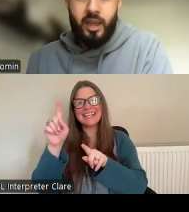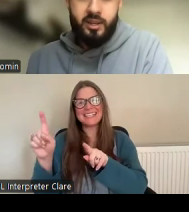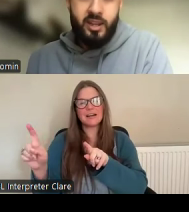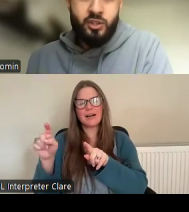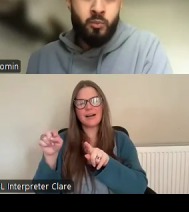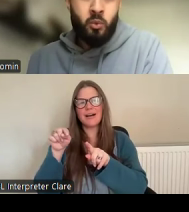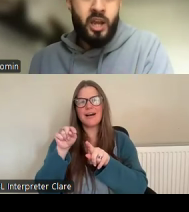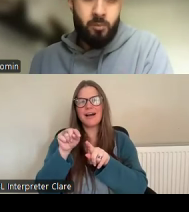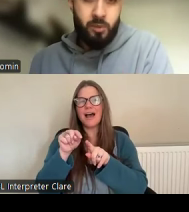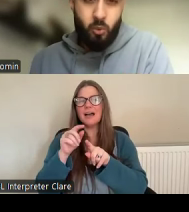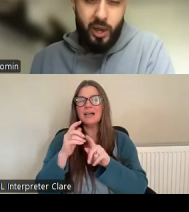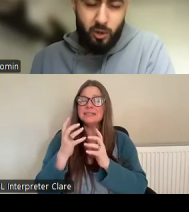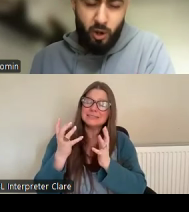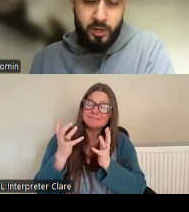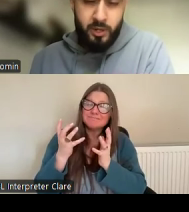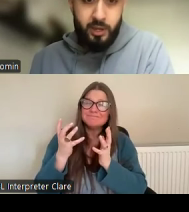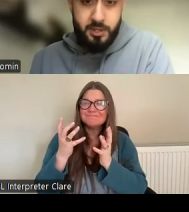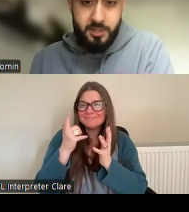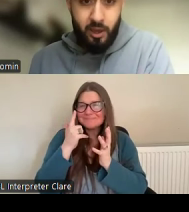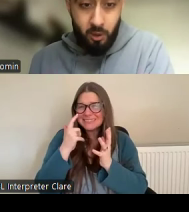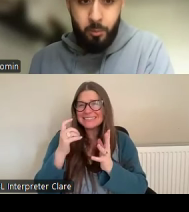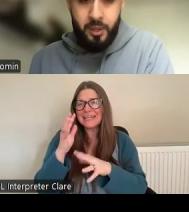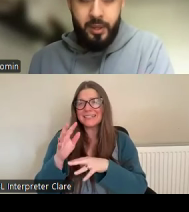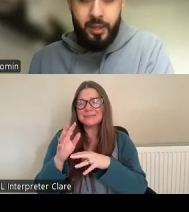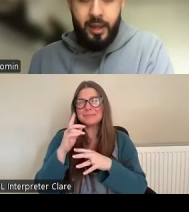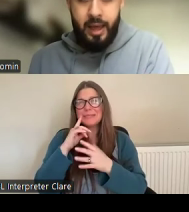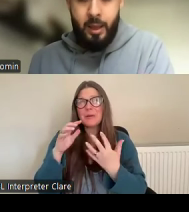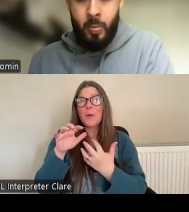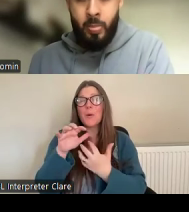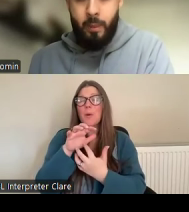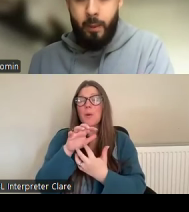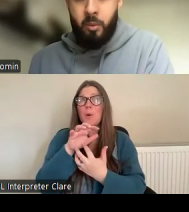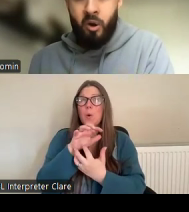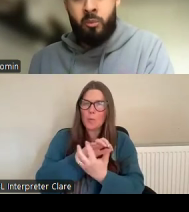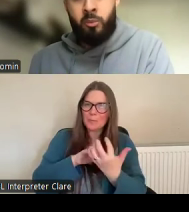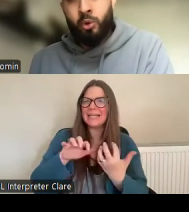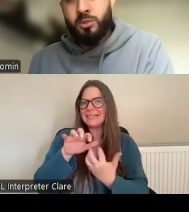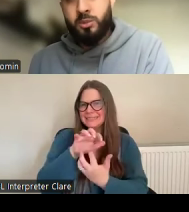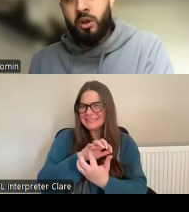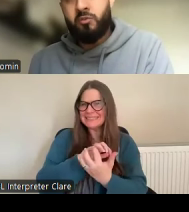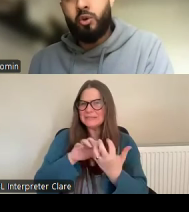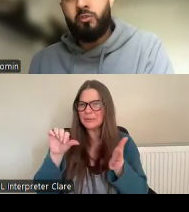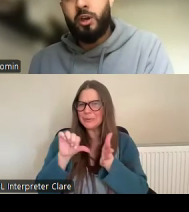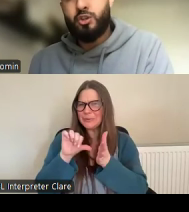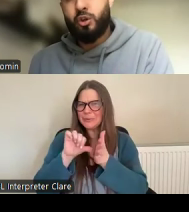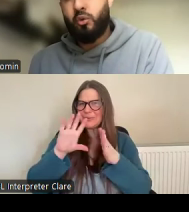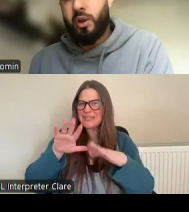It is something which can be quite complicated to set up, but from Google's point of view, conversions are great